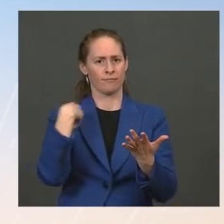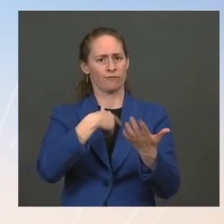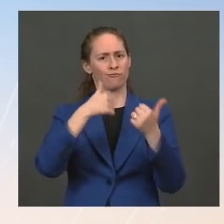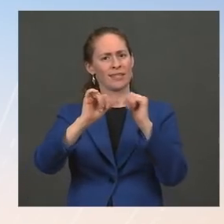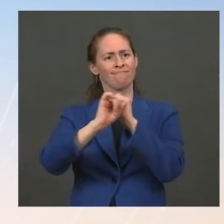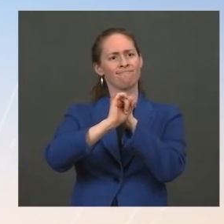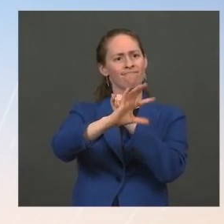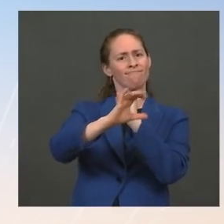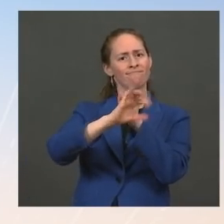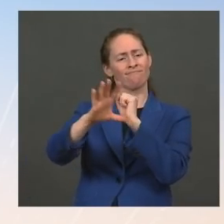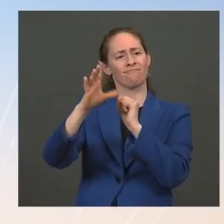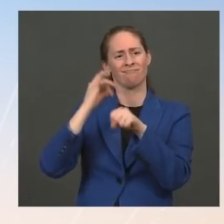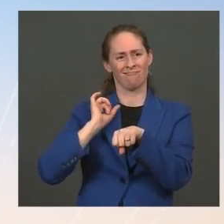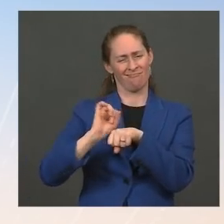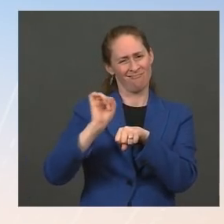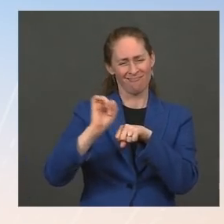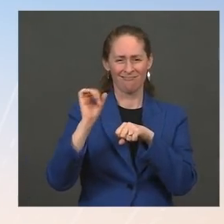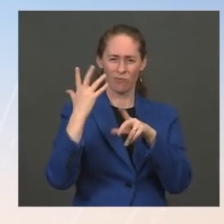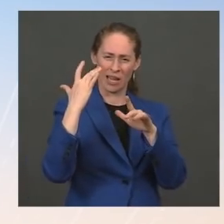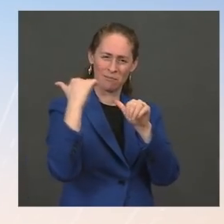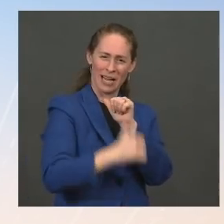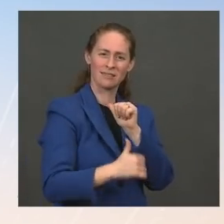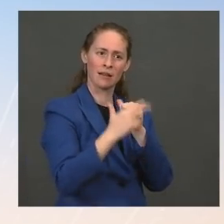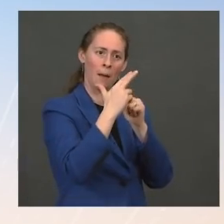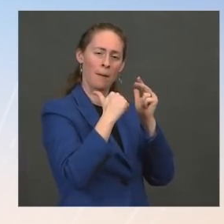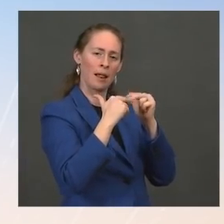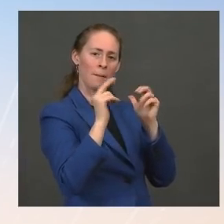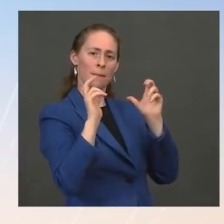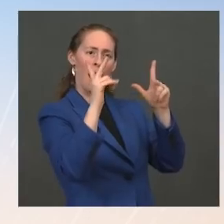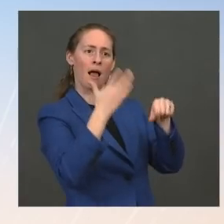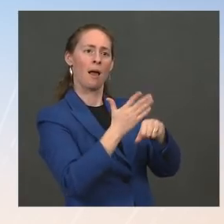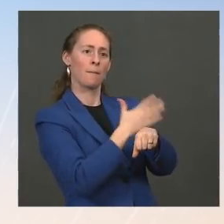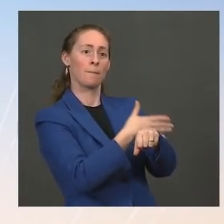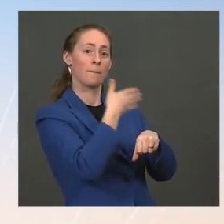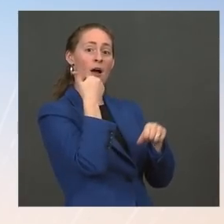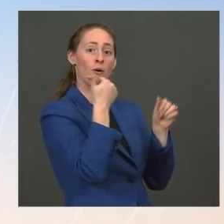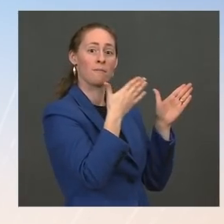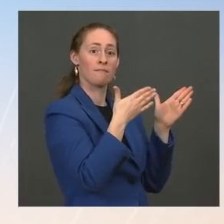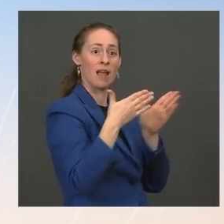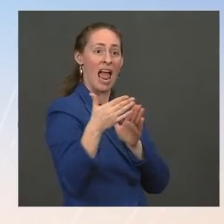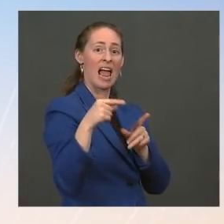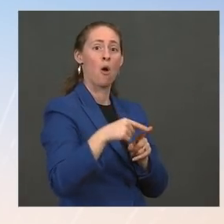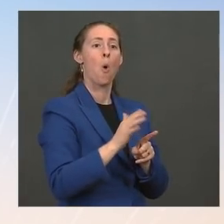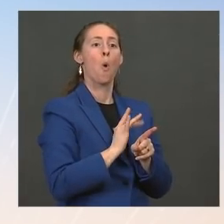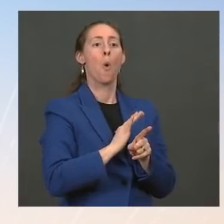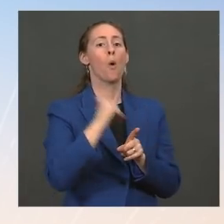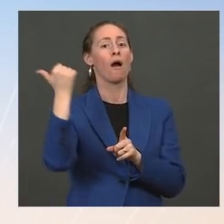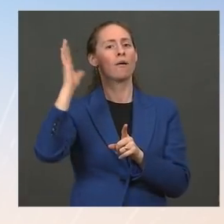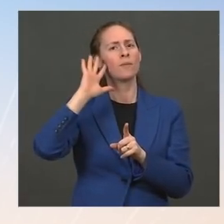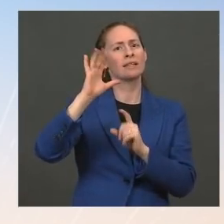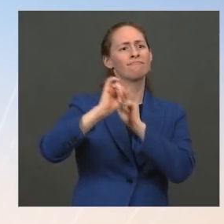And the President is going to be out there selling it. But I don't -- I think I'll stop there. Go ahead. The Press: Okay.